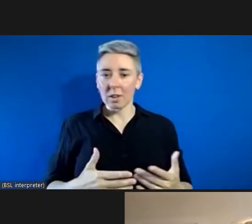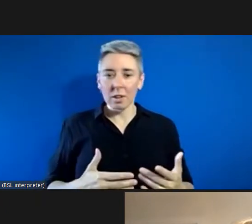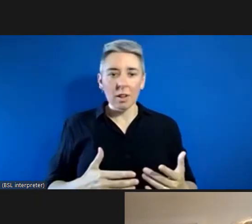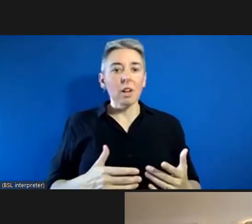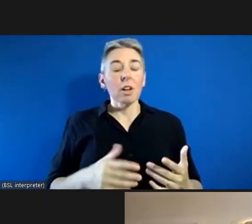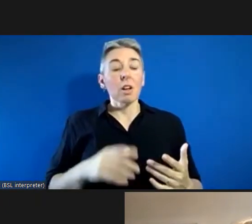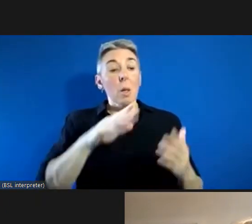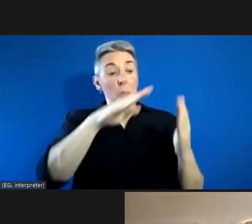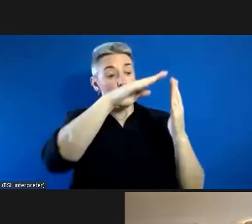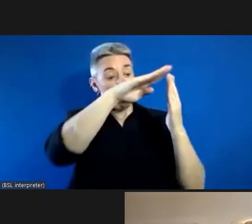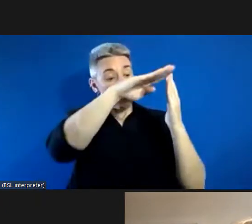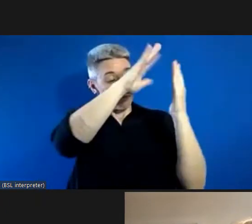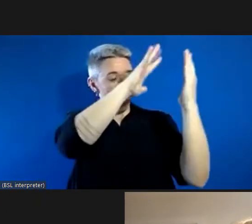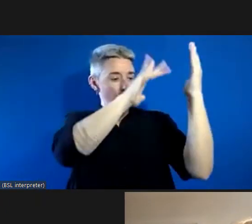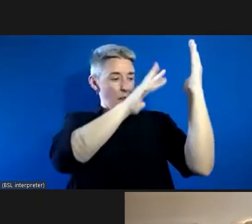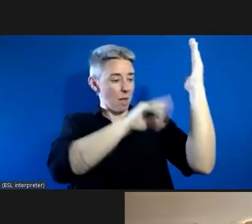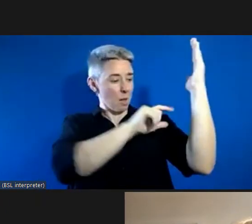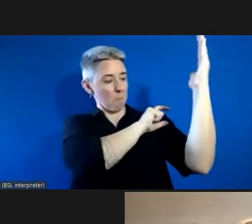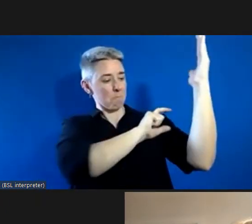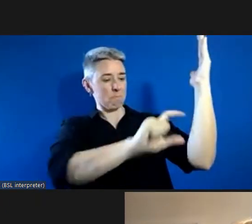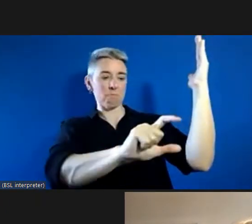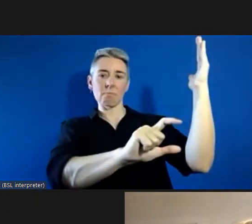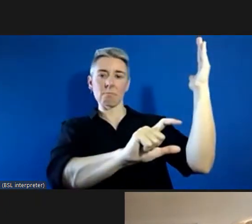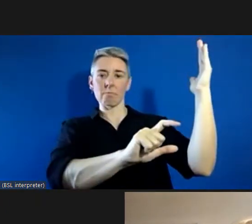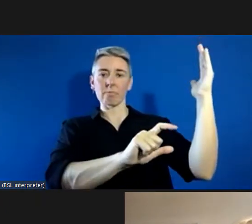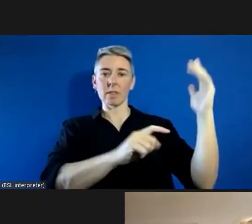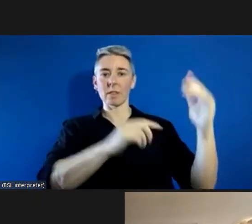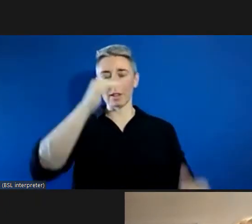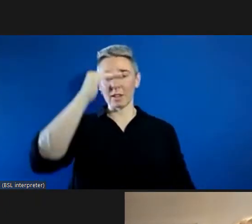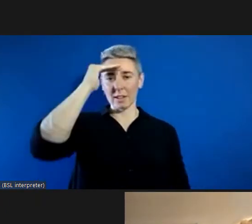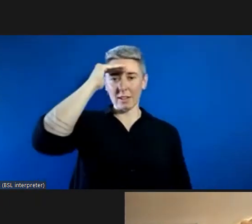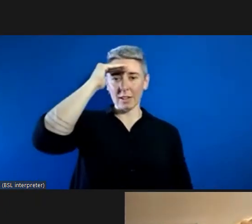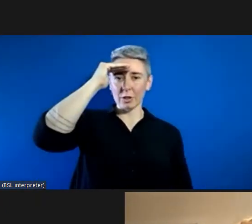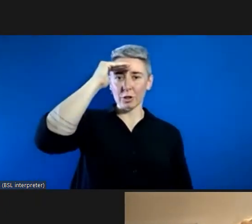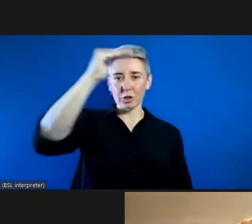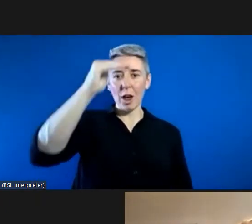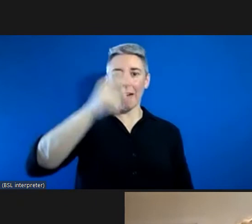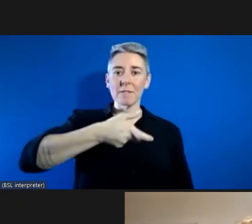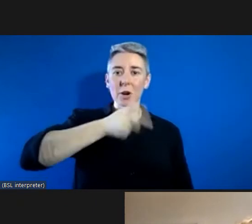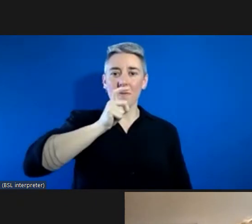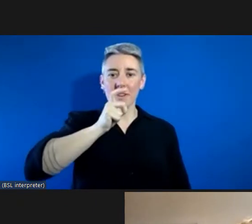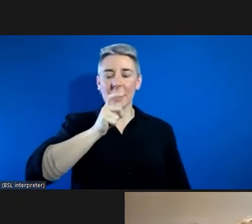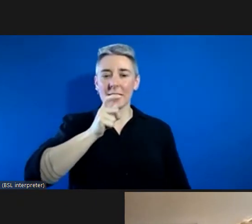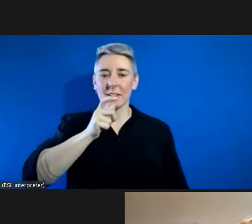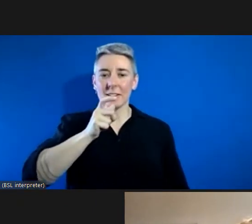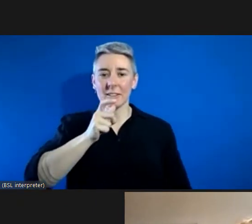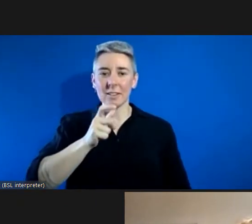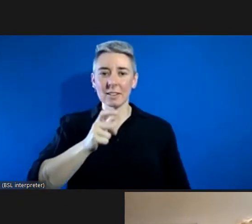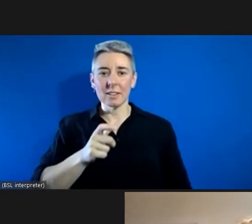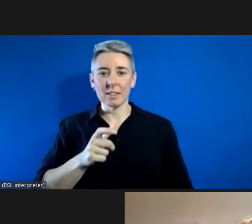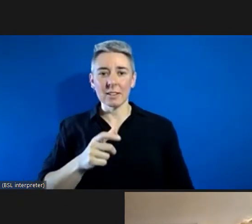And at the bottom, in bold capital letters "chav coffee", chave coffee, basically instant coffee